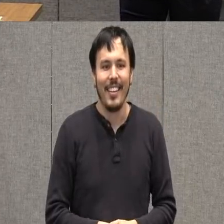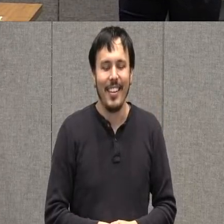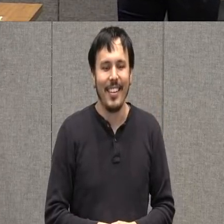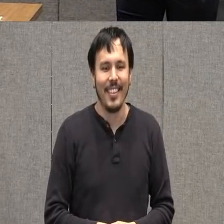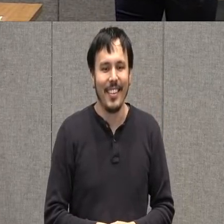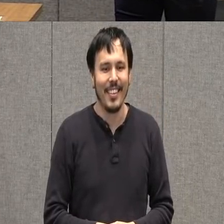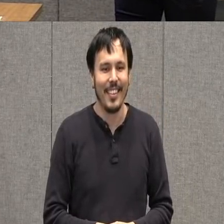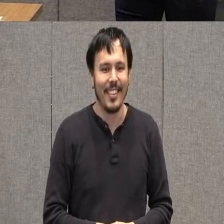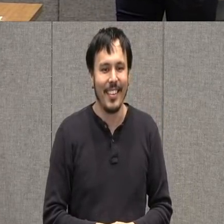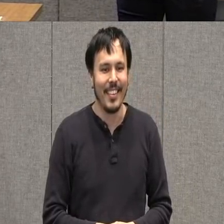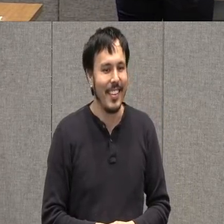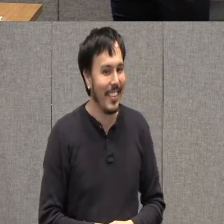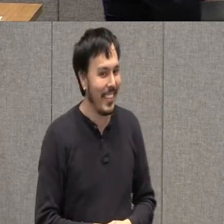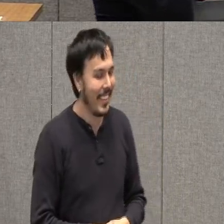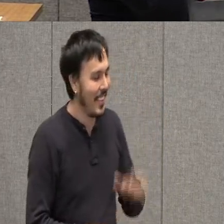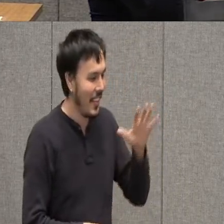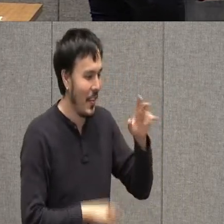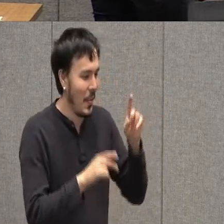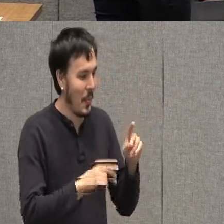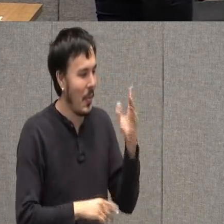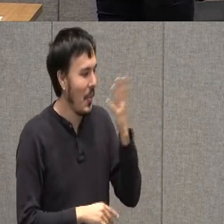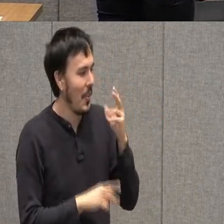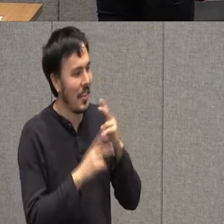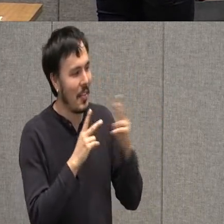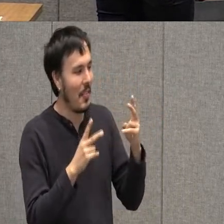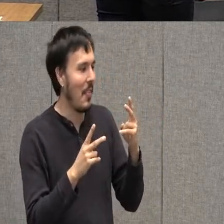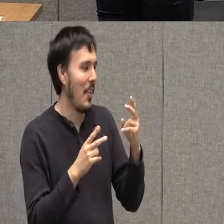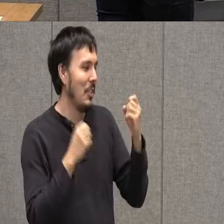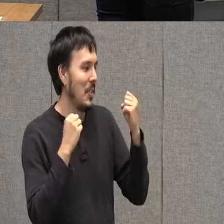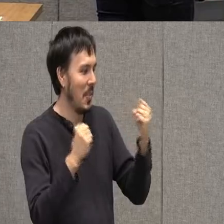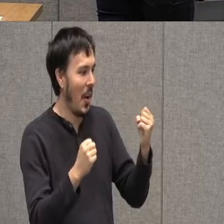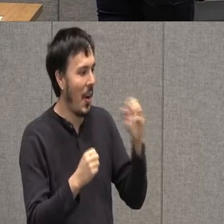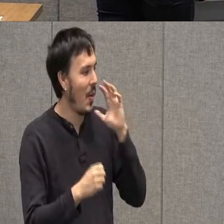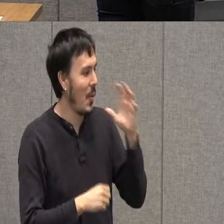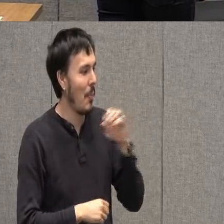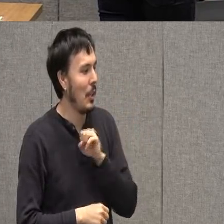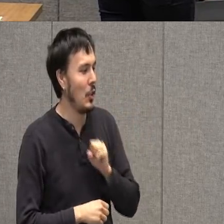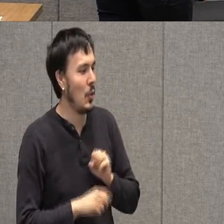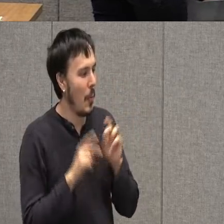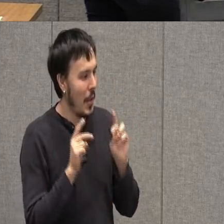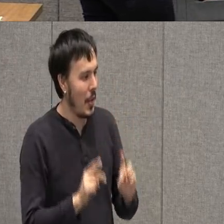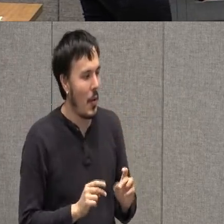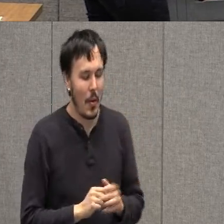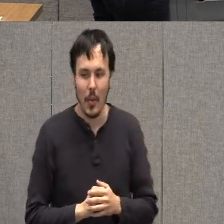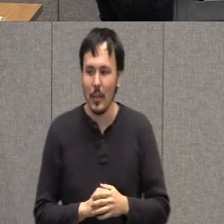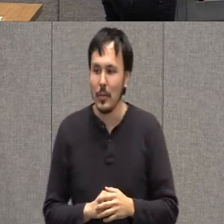Now let's do our other arms on this side. Oval, circle, oval.